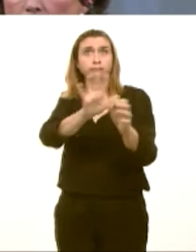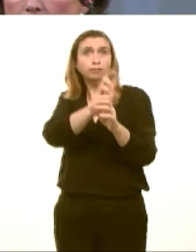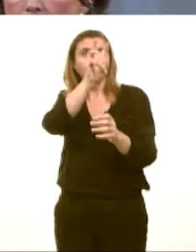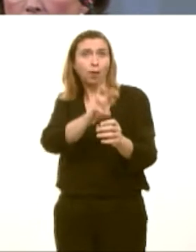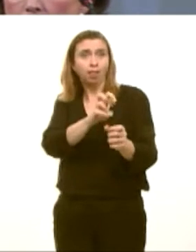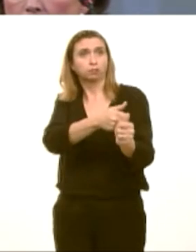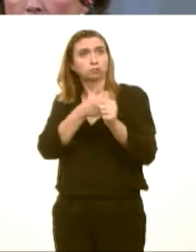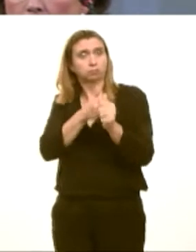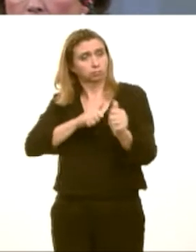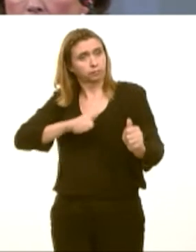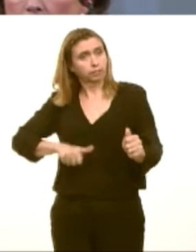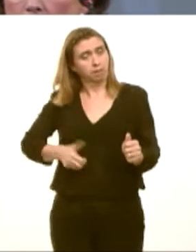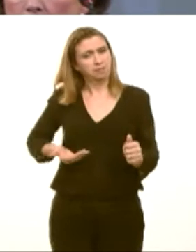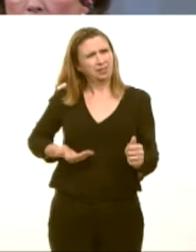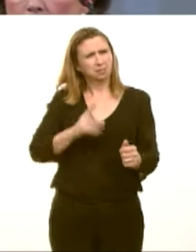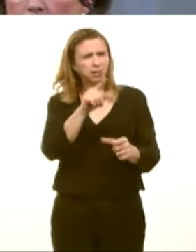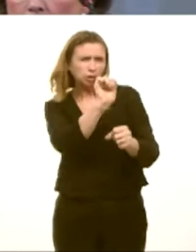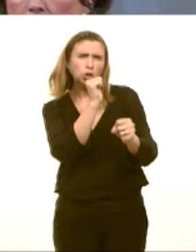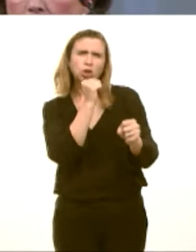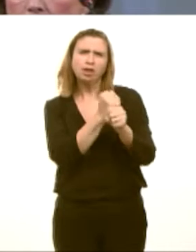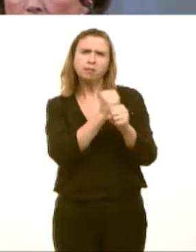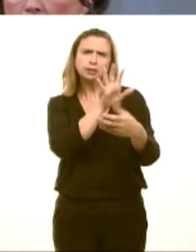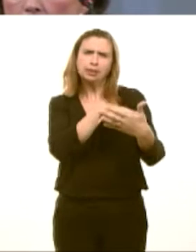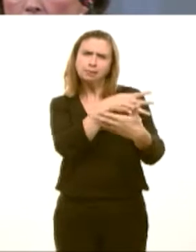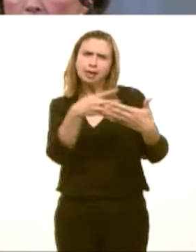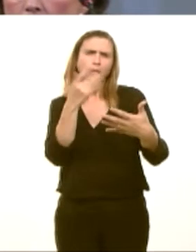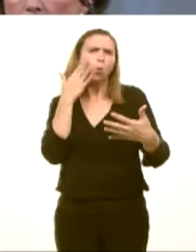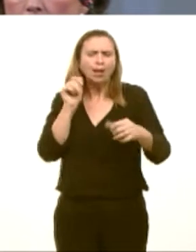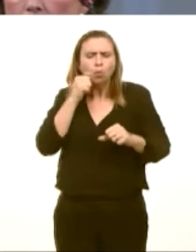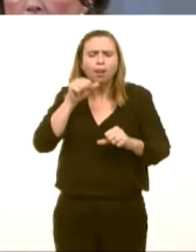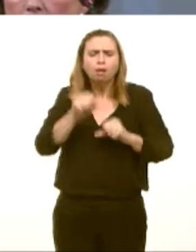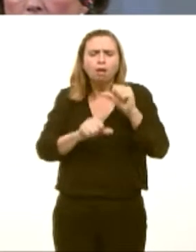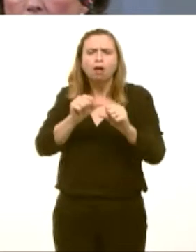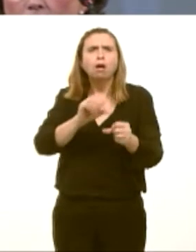Can you confirm exactly what the Governmentís timetable for delivery is on support payments